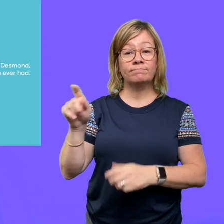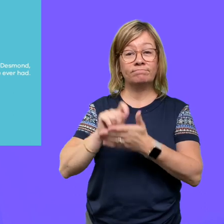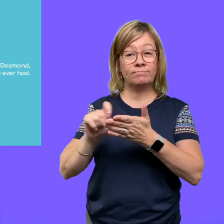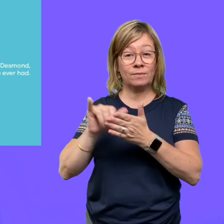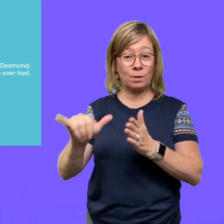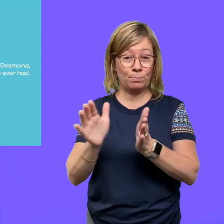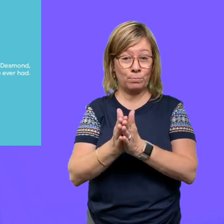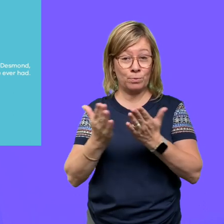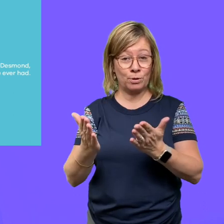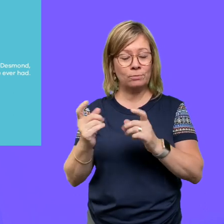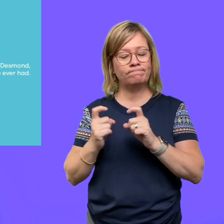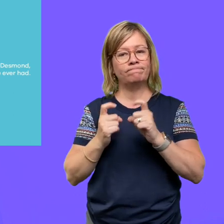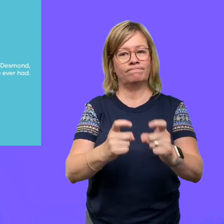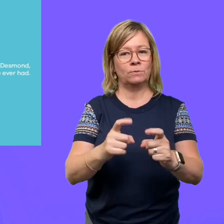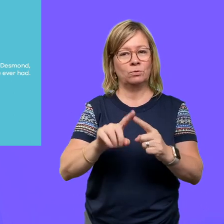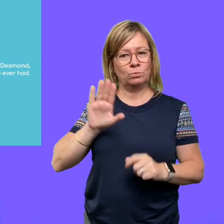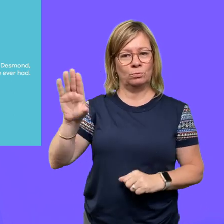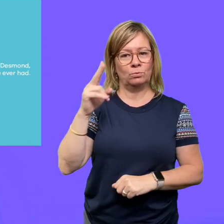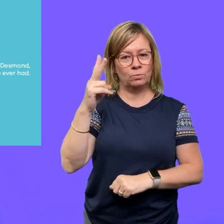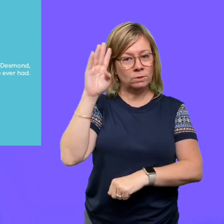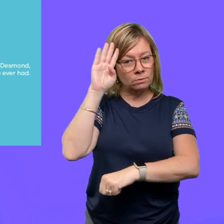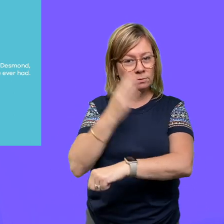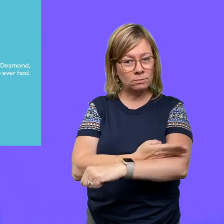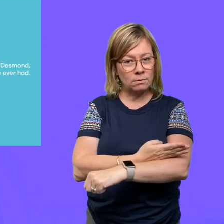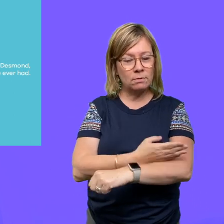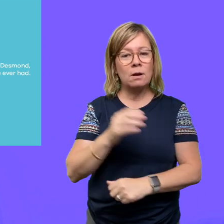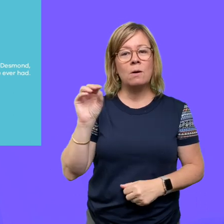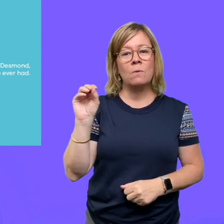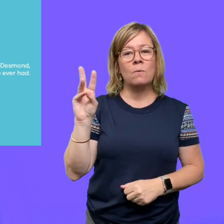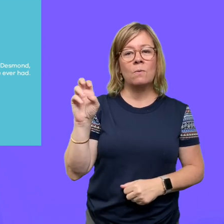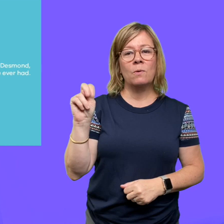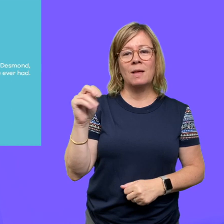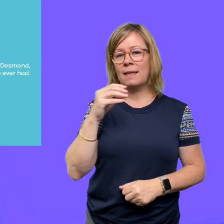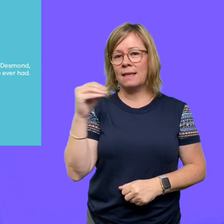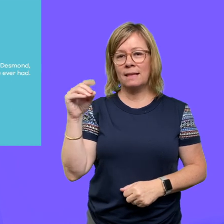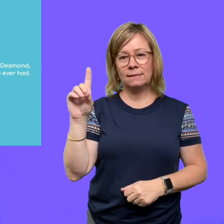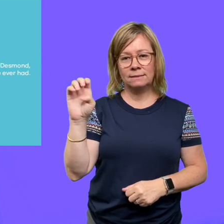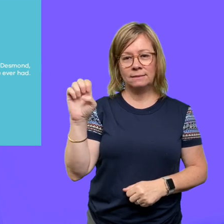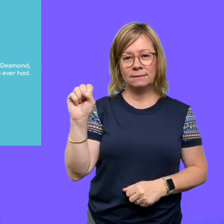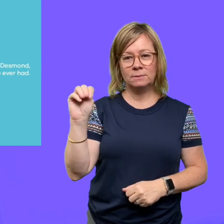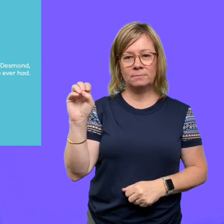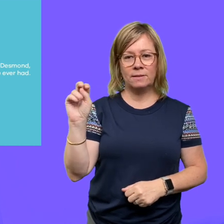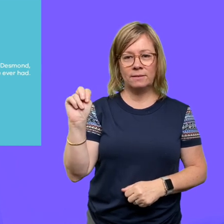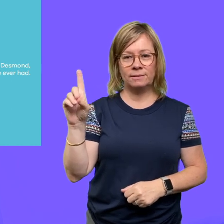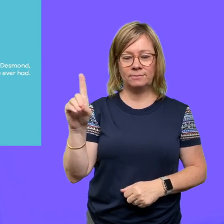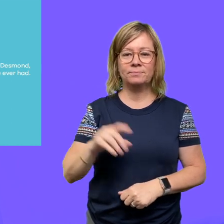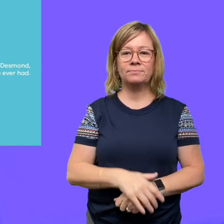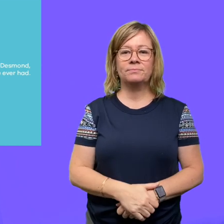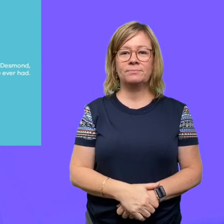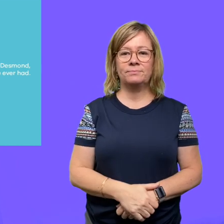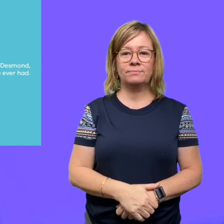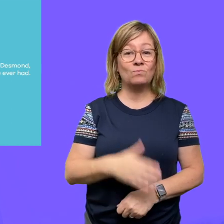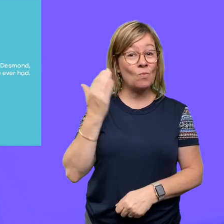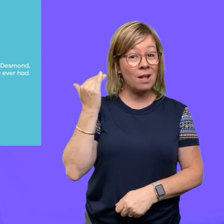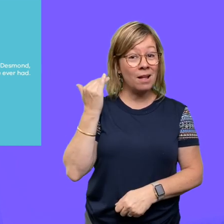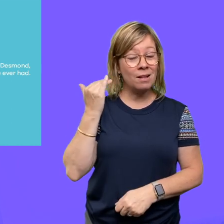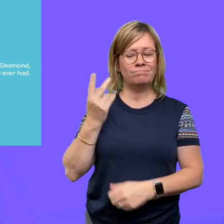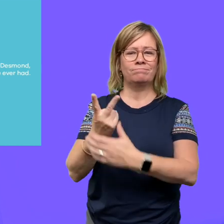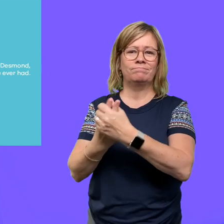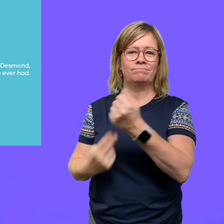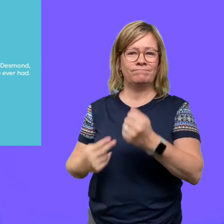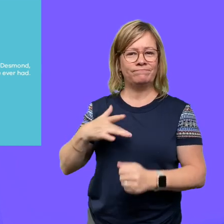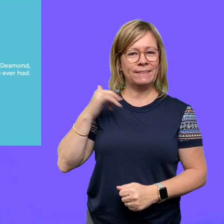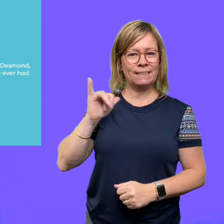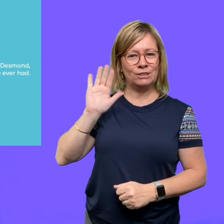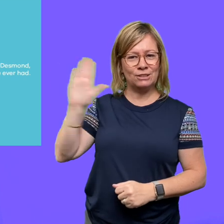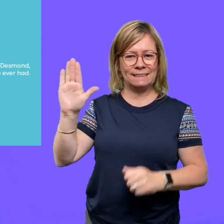The dedication reads "For my boys Owen and Desmond, the best teachers I have ever had."